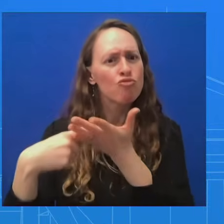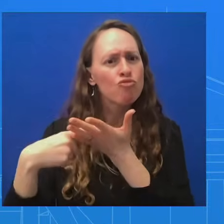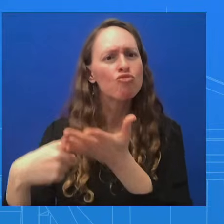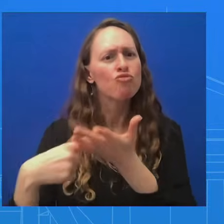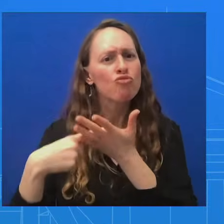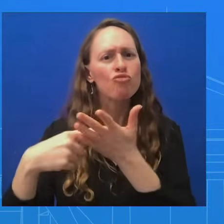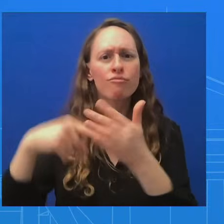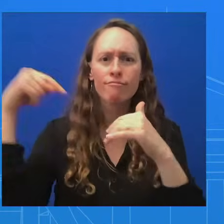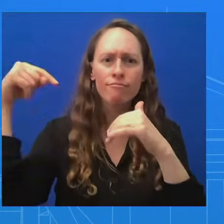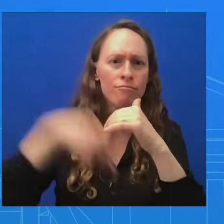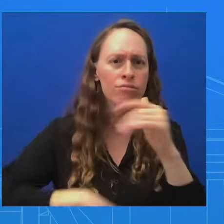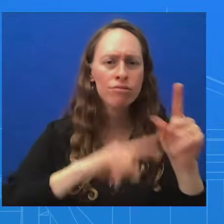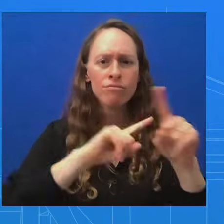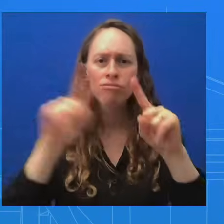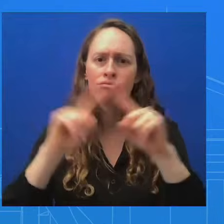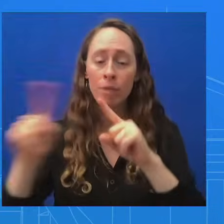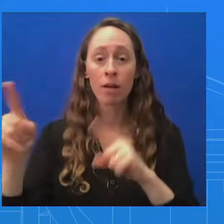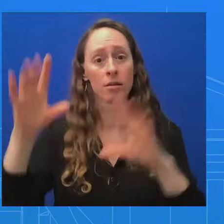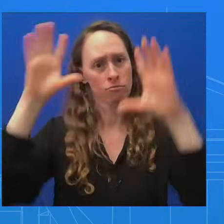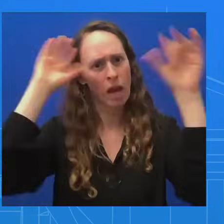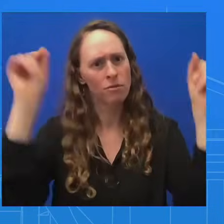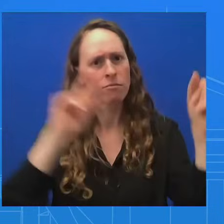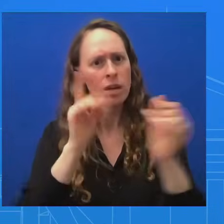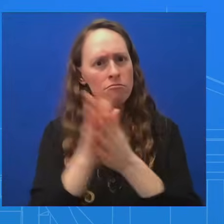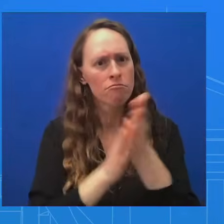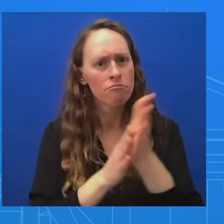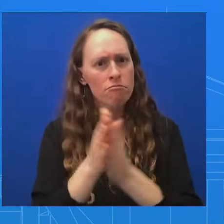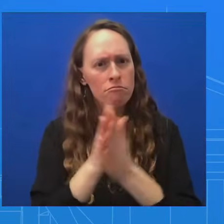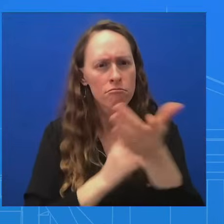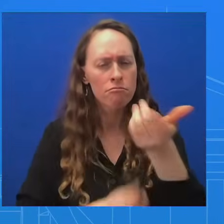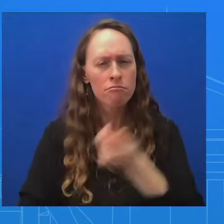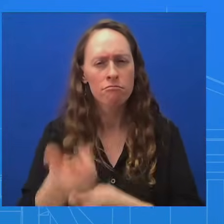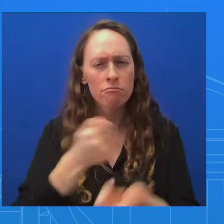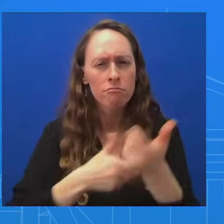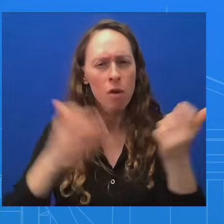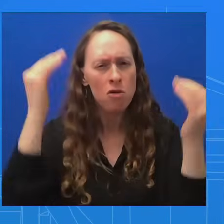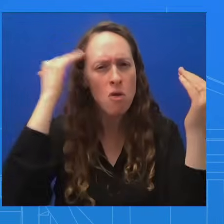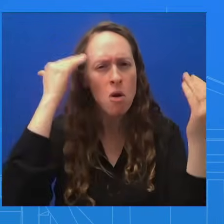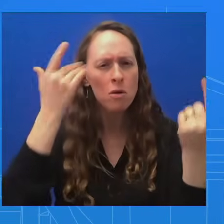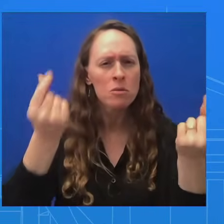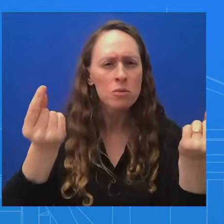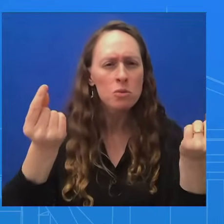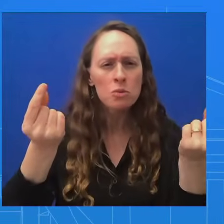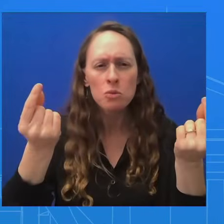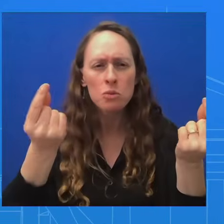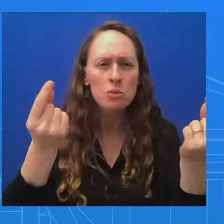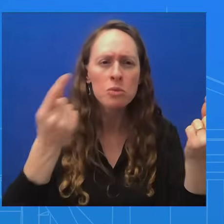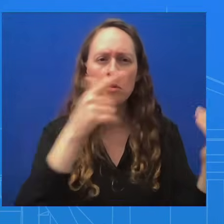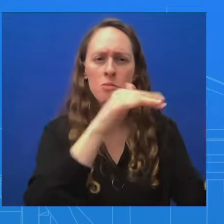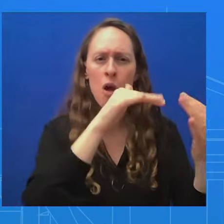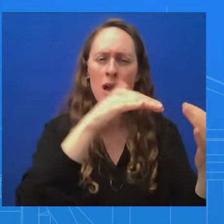of how things are going on the battlefield. And as I said earlier -- and they've acknowledged -- that they have, in fact, begun a transition